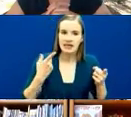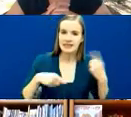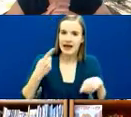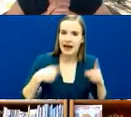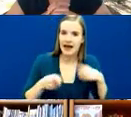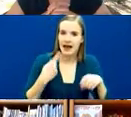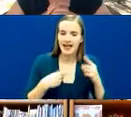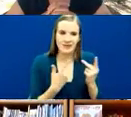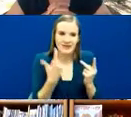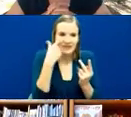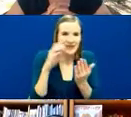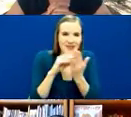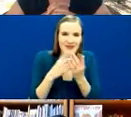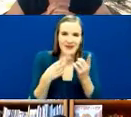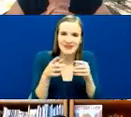language from our friend Mitch.